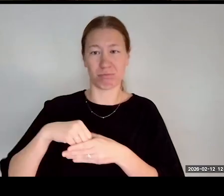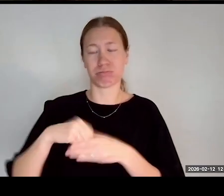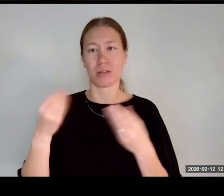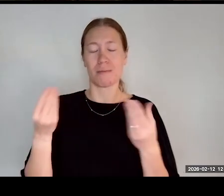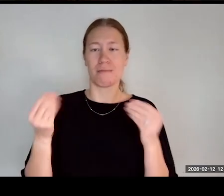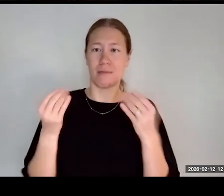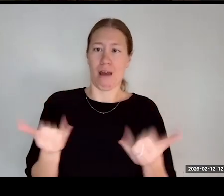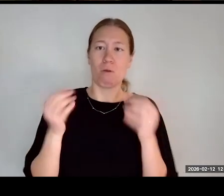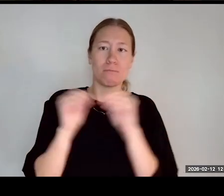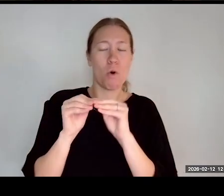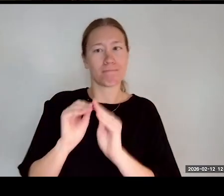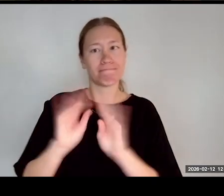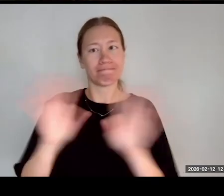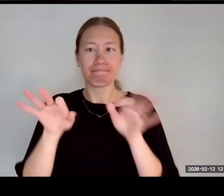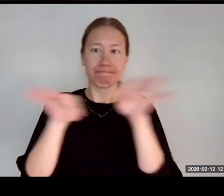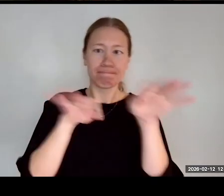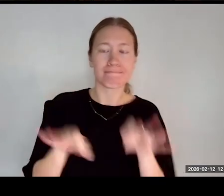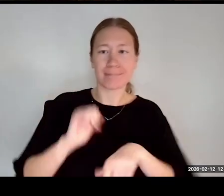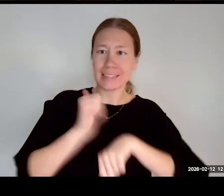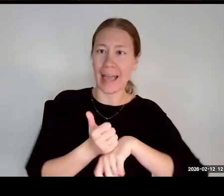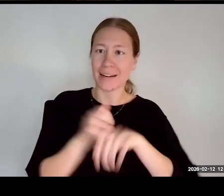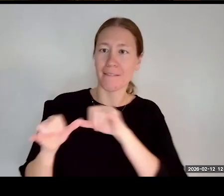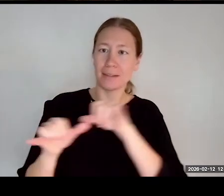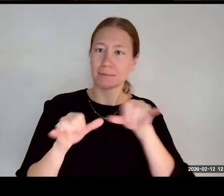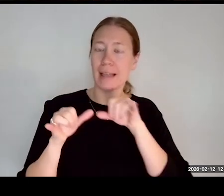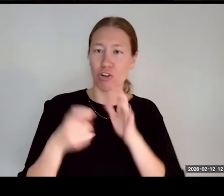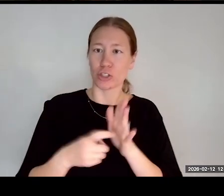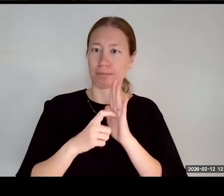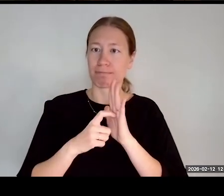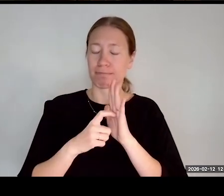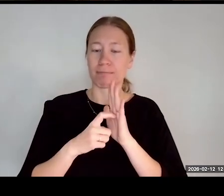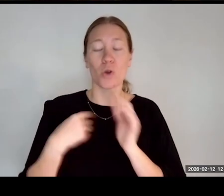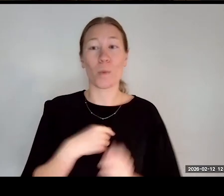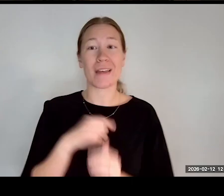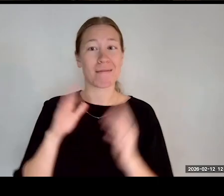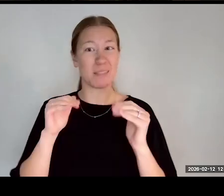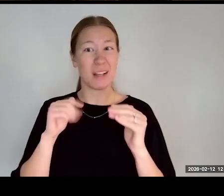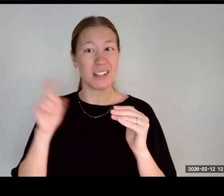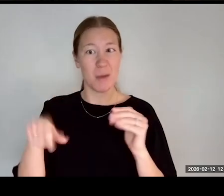and it's been pegged to a set of standards. And we are expected to make all of our content that we publish and distribute